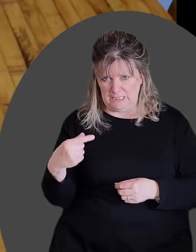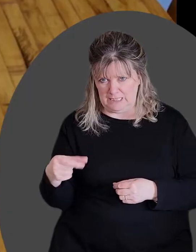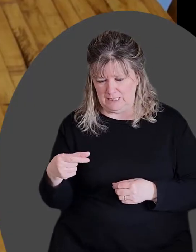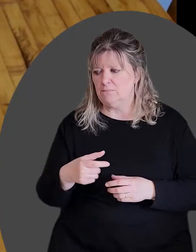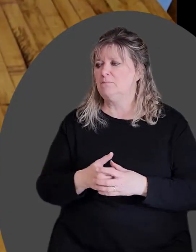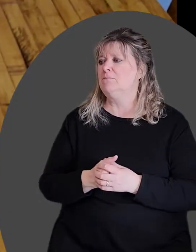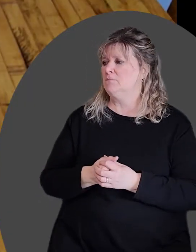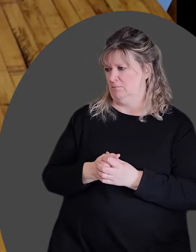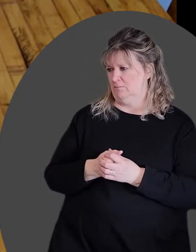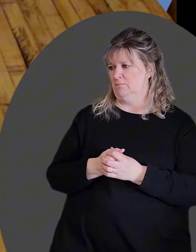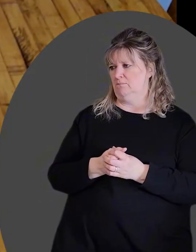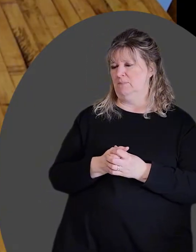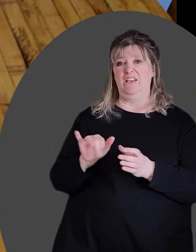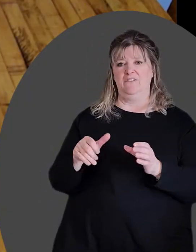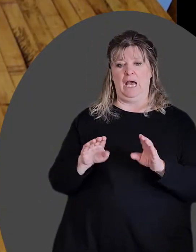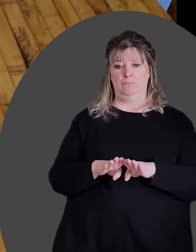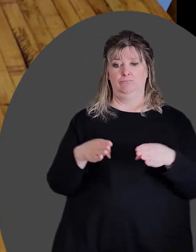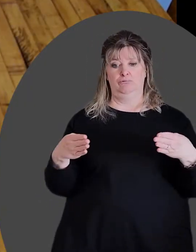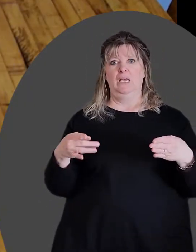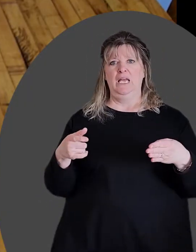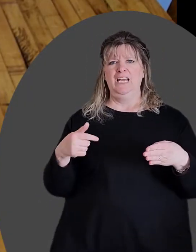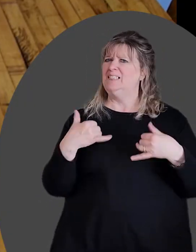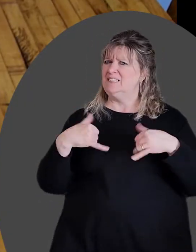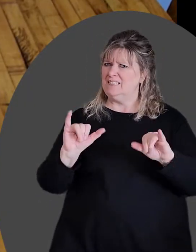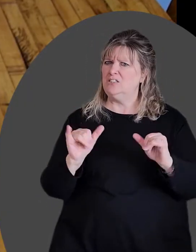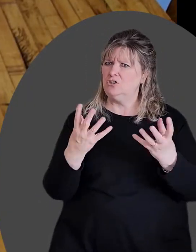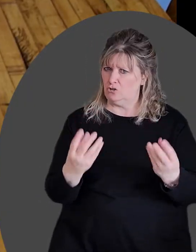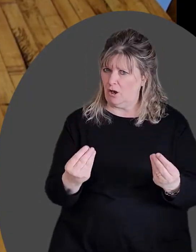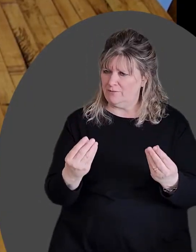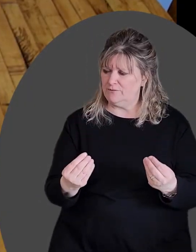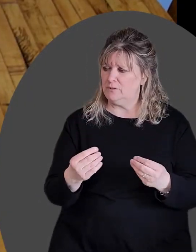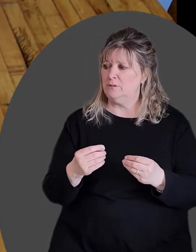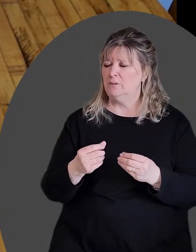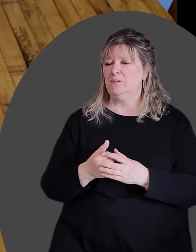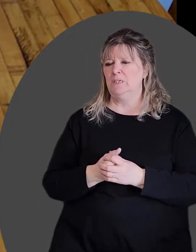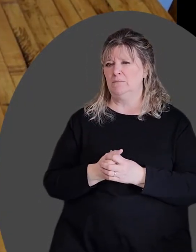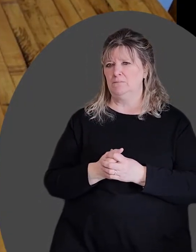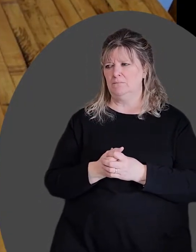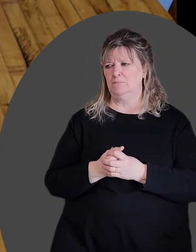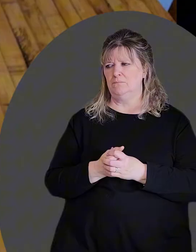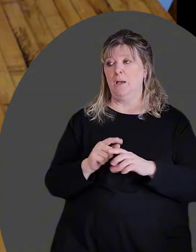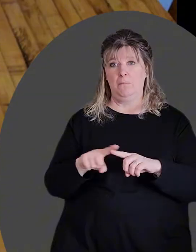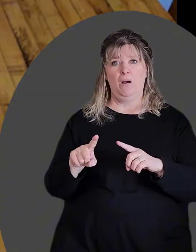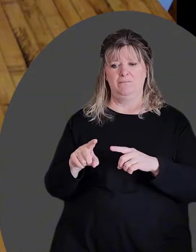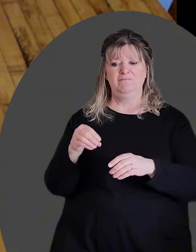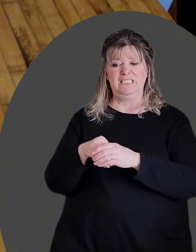and if I pull it apart it's still soft but that's what the inside looks like